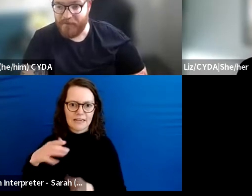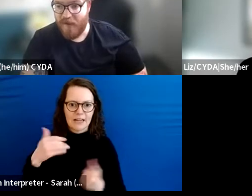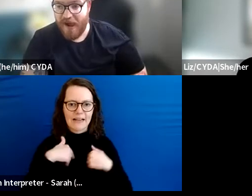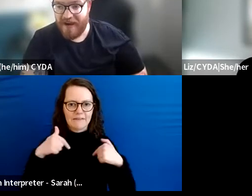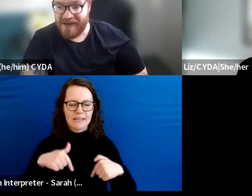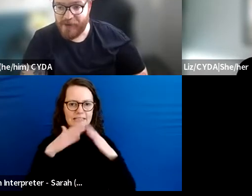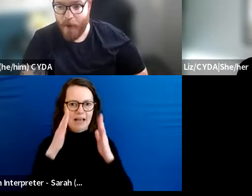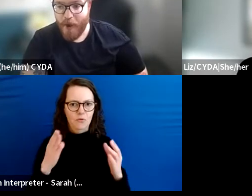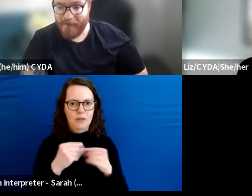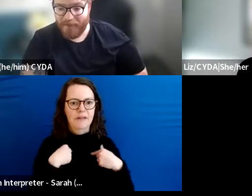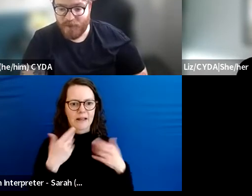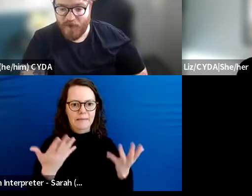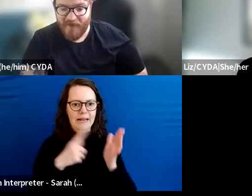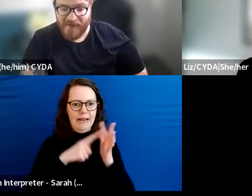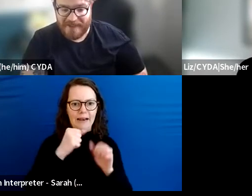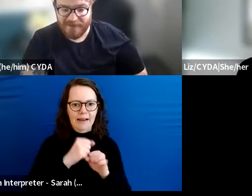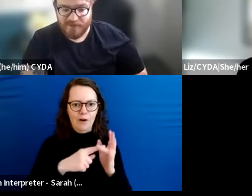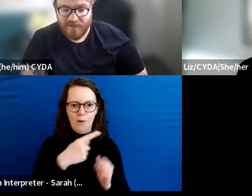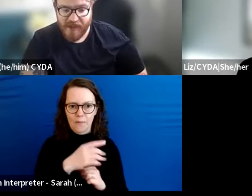in this house as well.